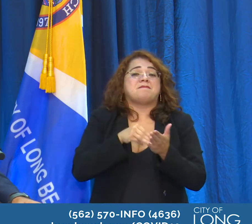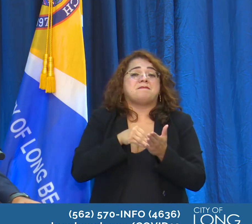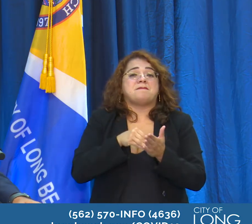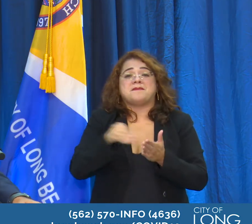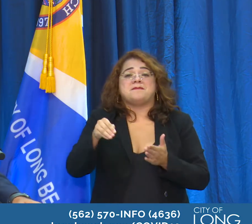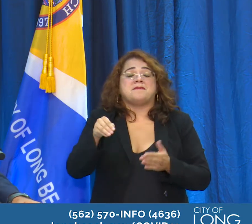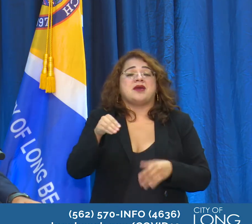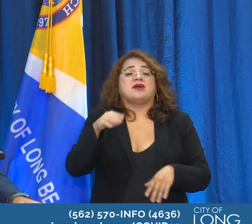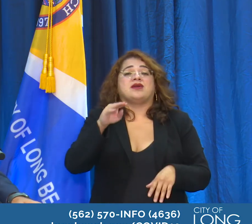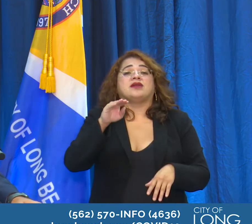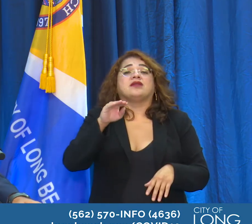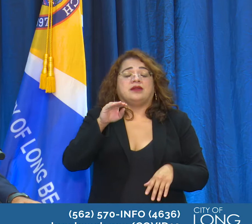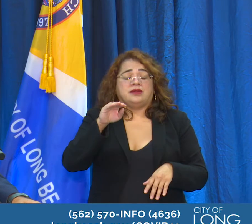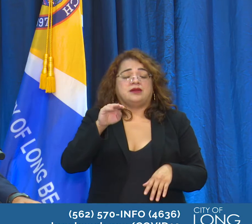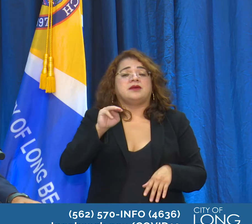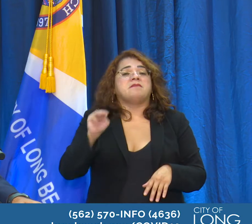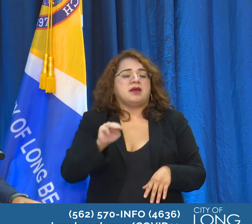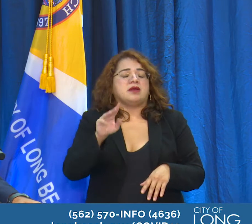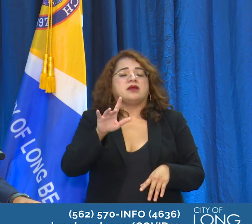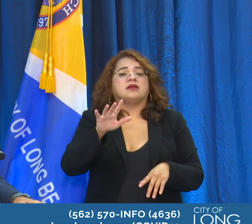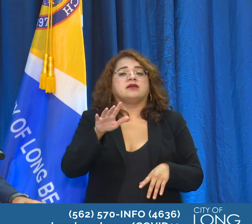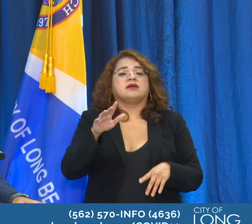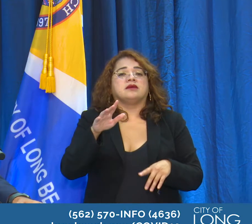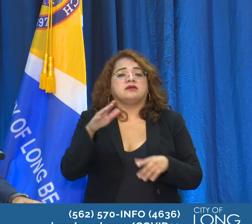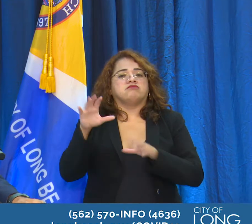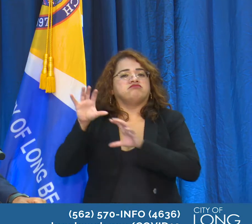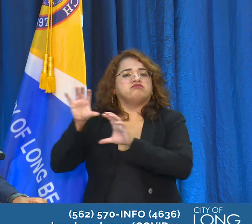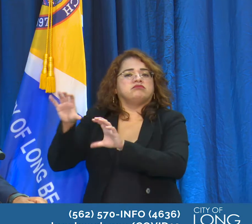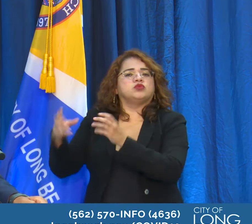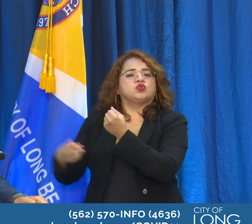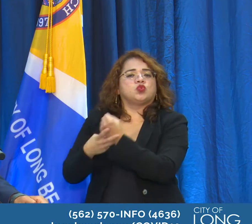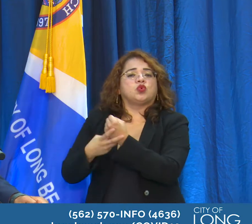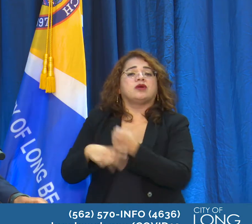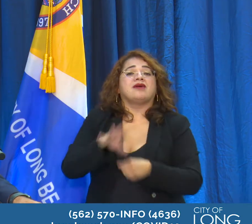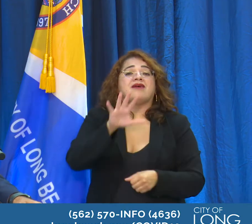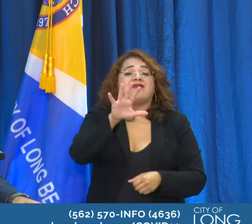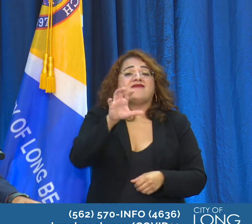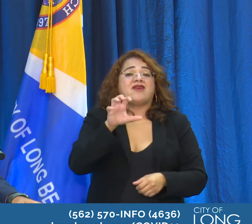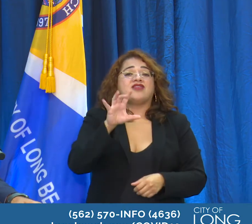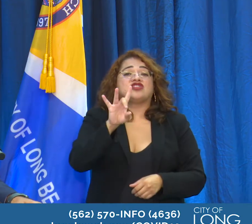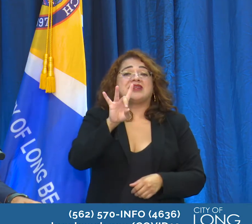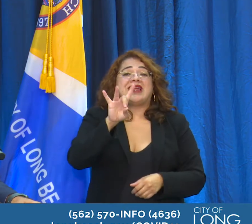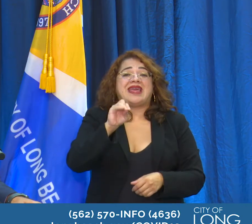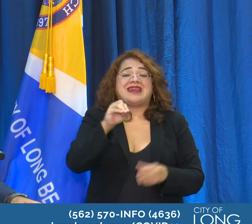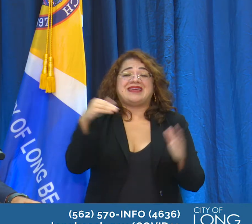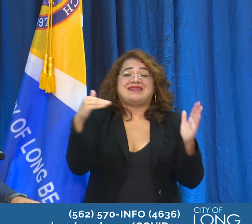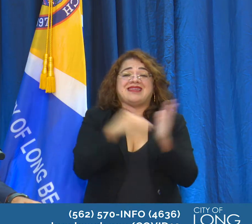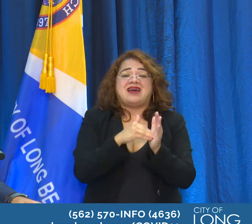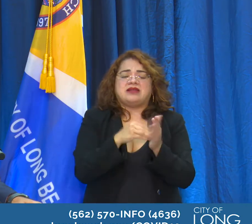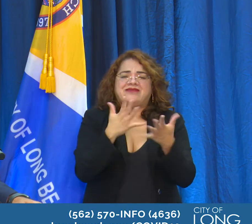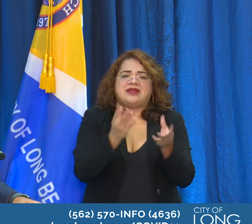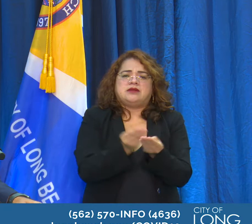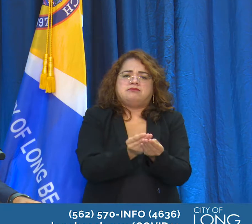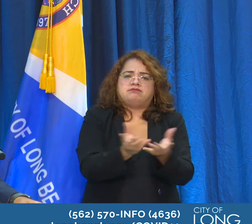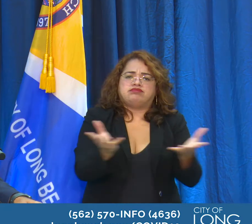We have distributed 580,000 units of PPE ourselves and through our state partners.